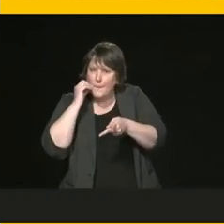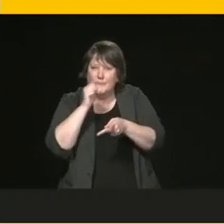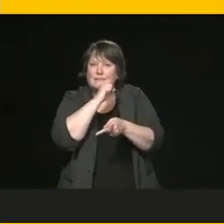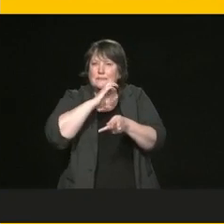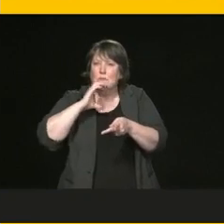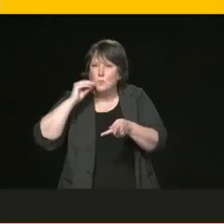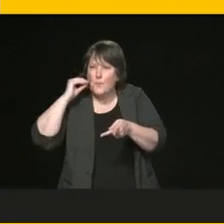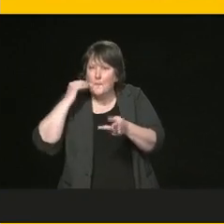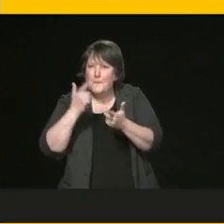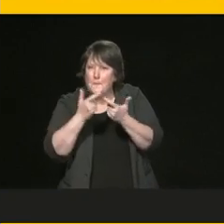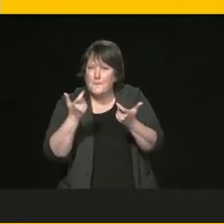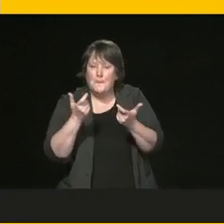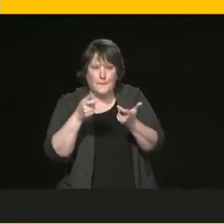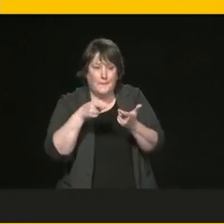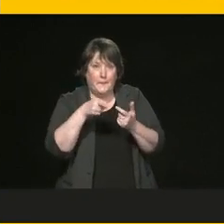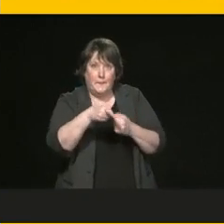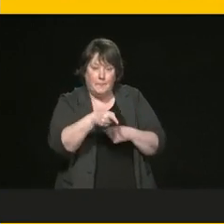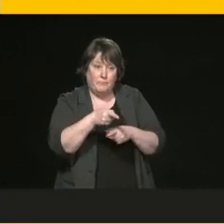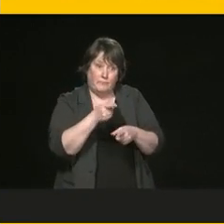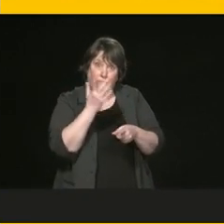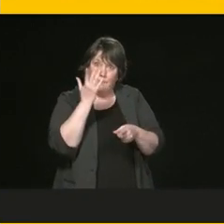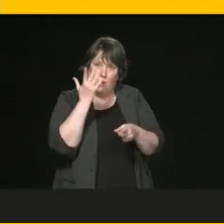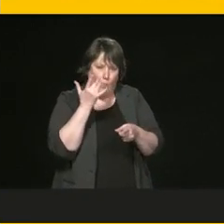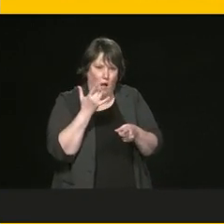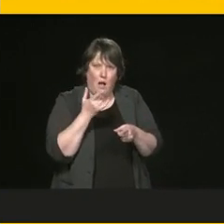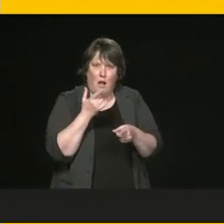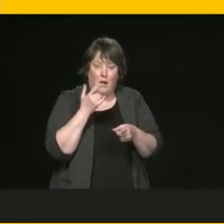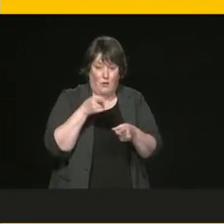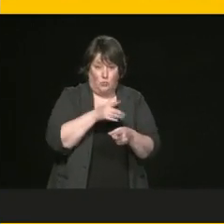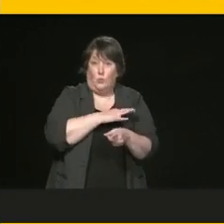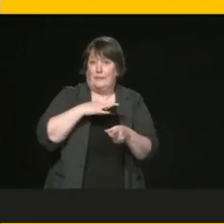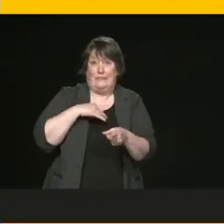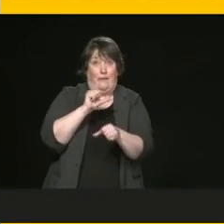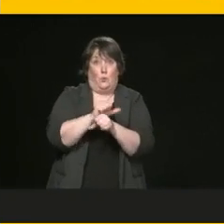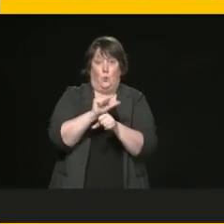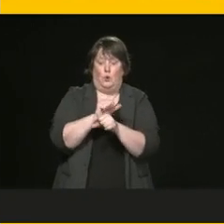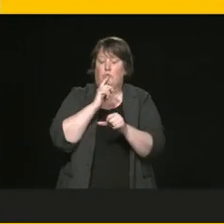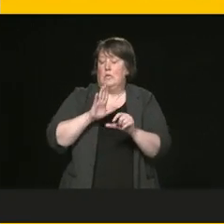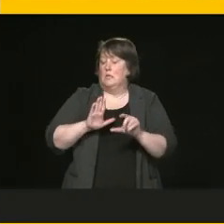JURISDICTION OVER LONG-TERM CARE FACILITIES AND SENIOR CARE.